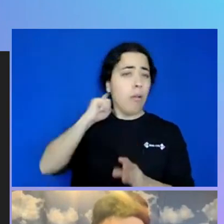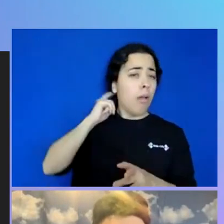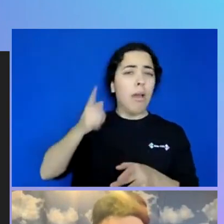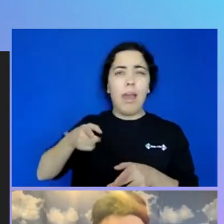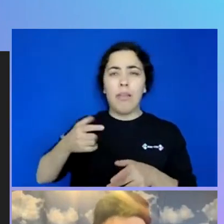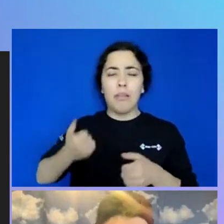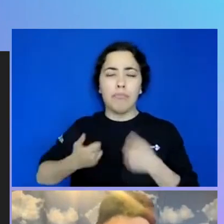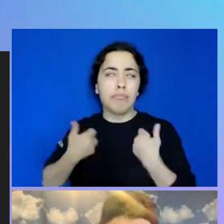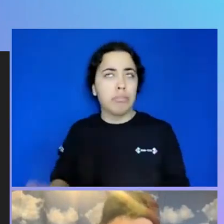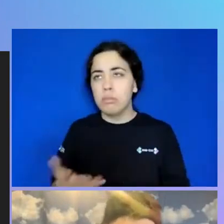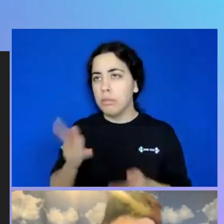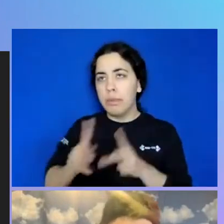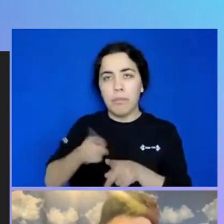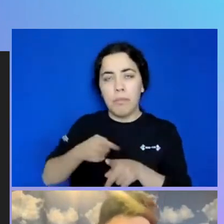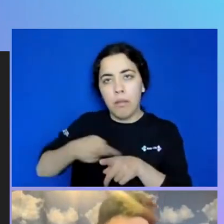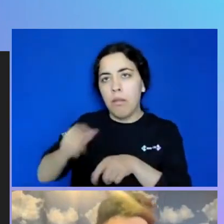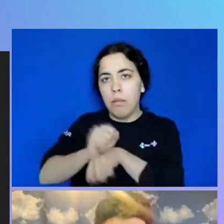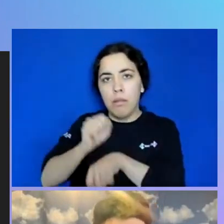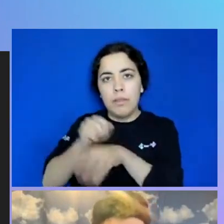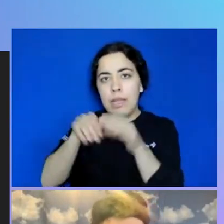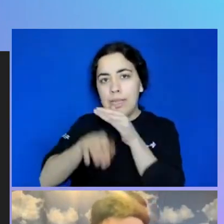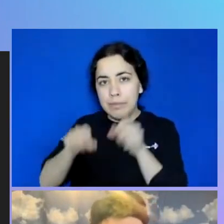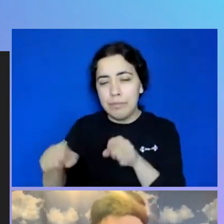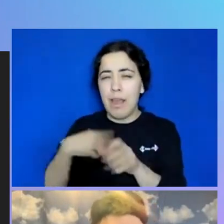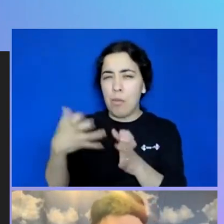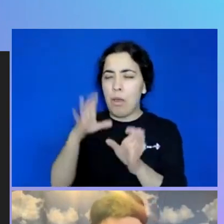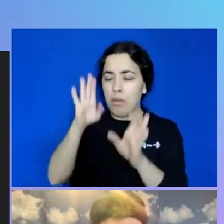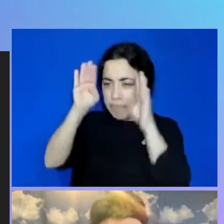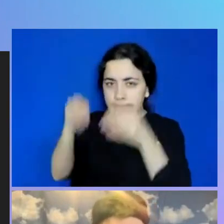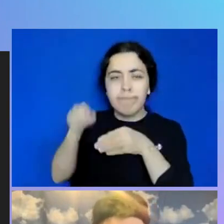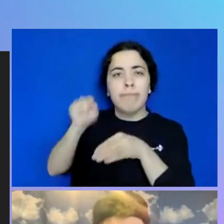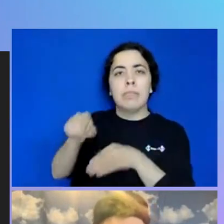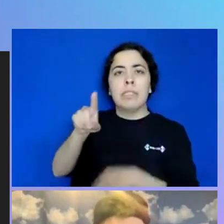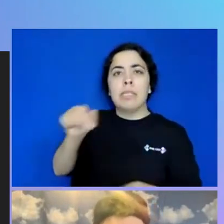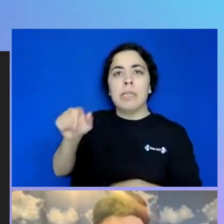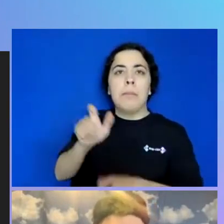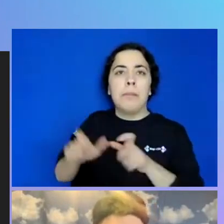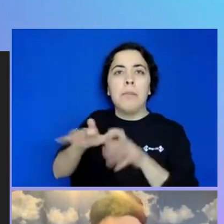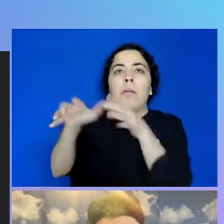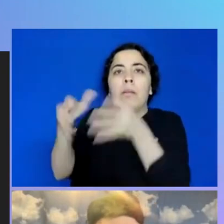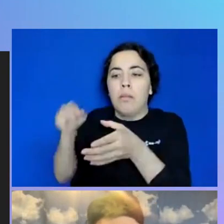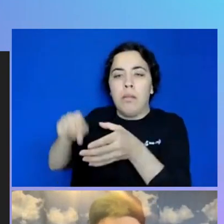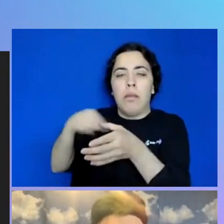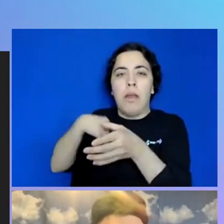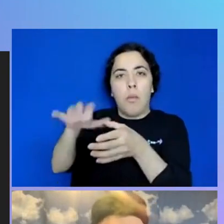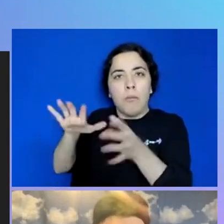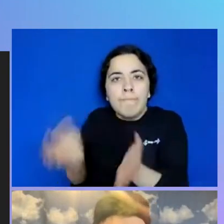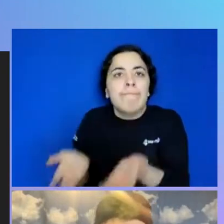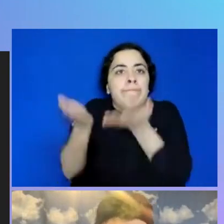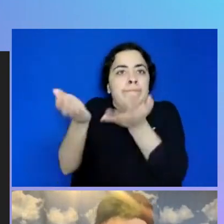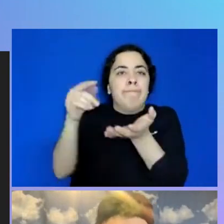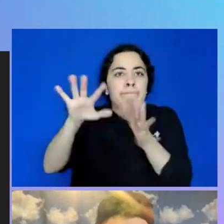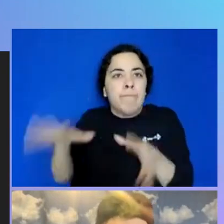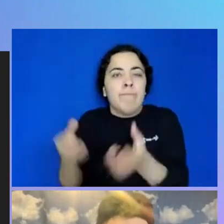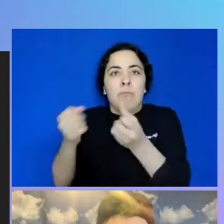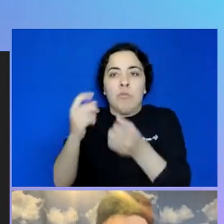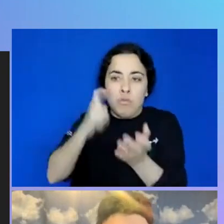especially want to center disabled people in this conversation because disabled